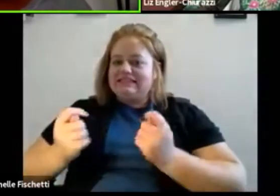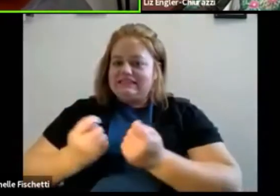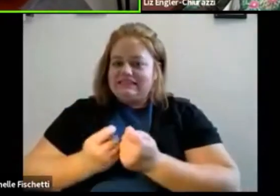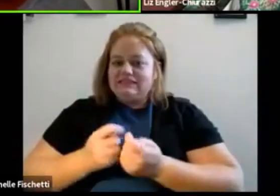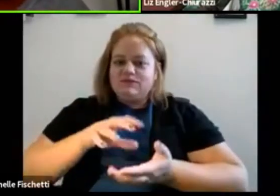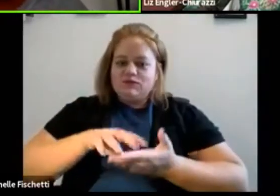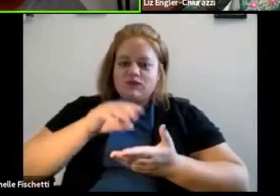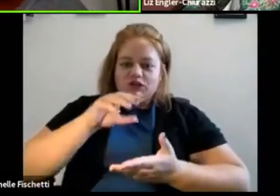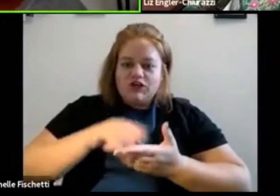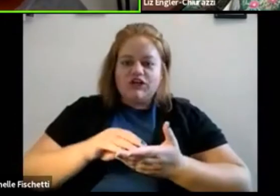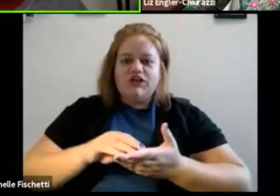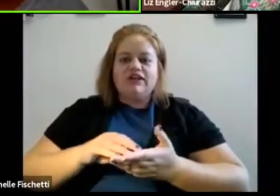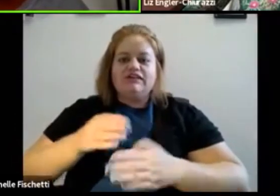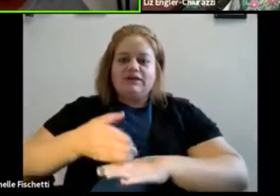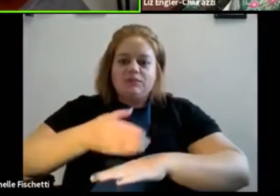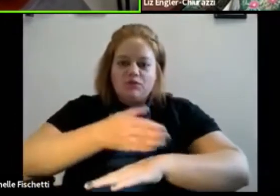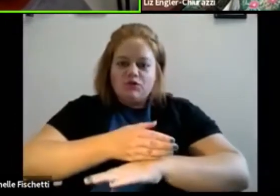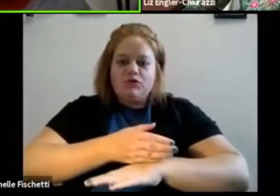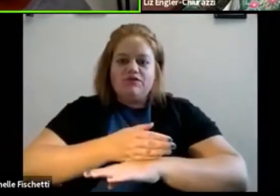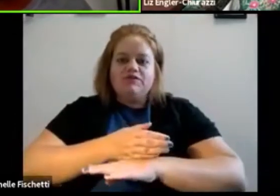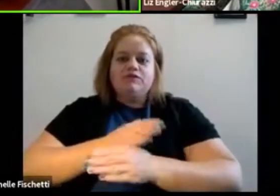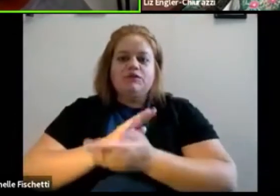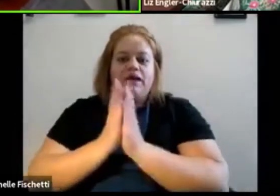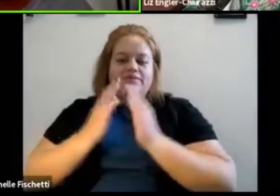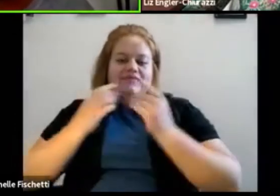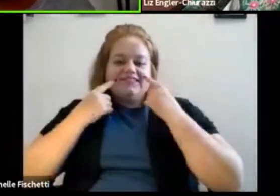you need to be, so thank you so much for sharing all those wonderful folks with